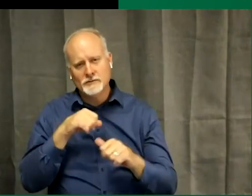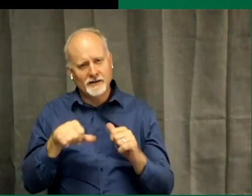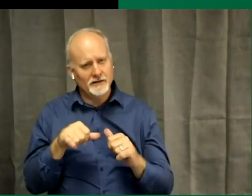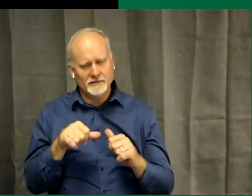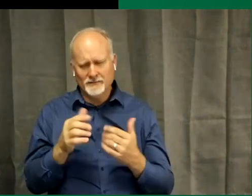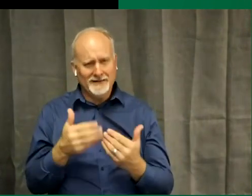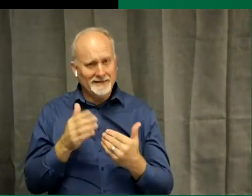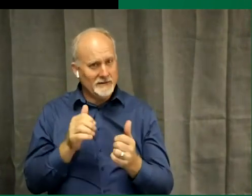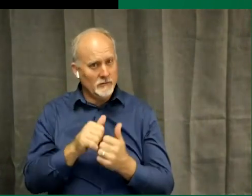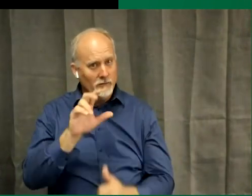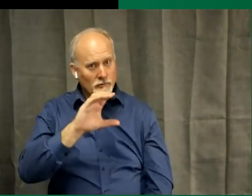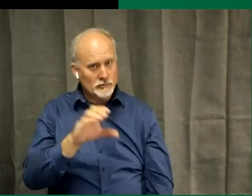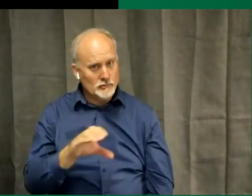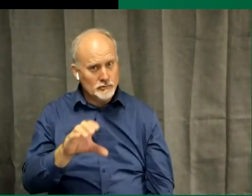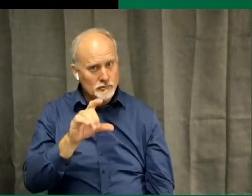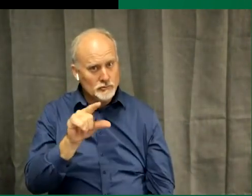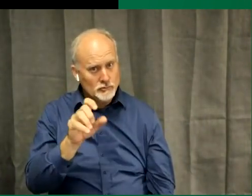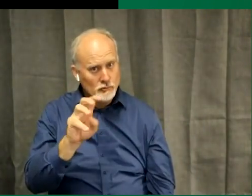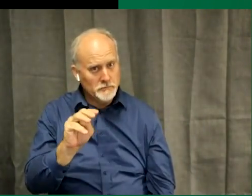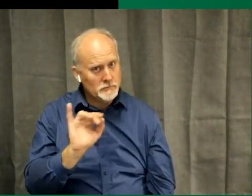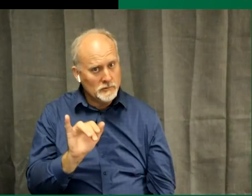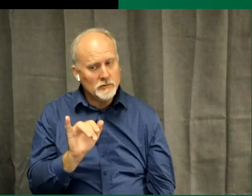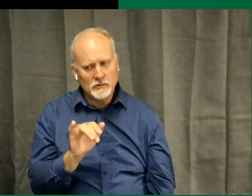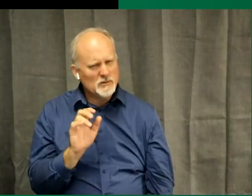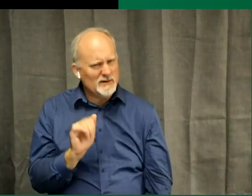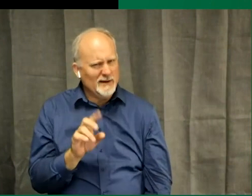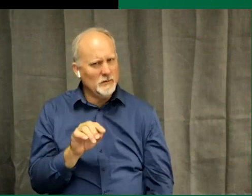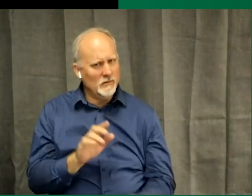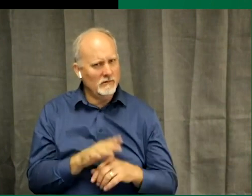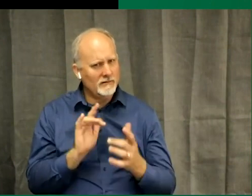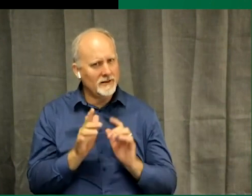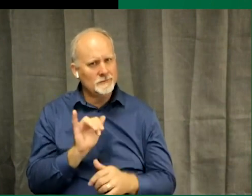zoom too so it's something that transferable to be online so there's ways that you can kind of manage